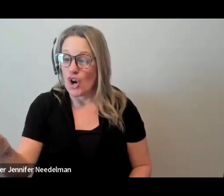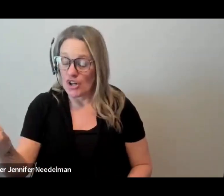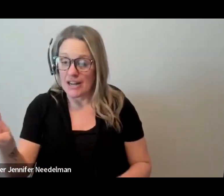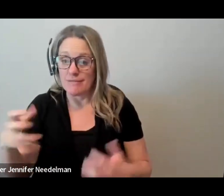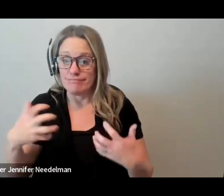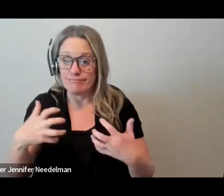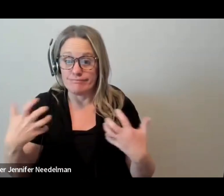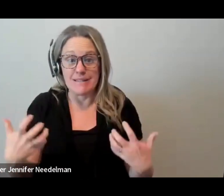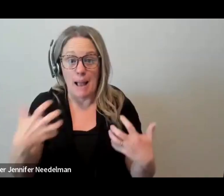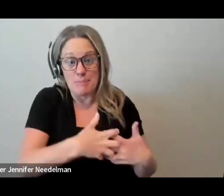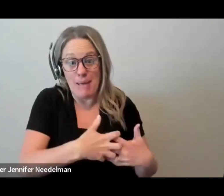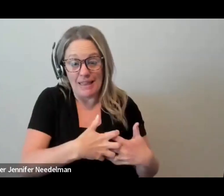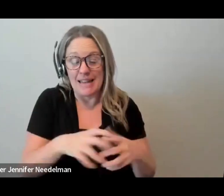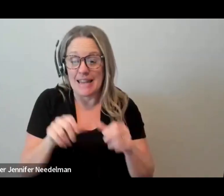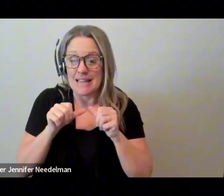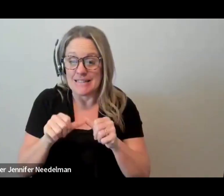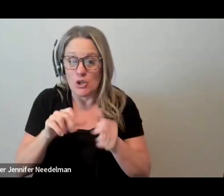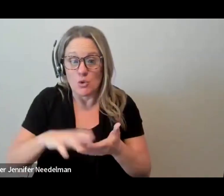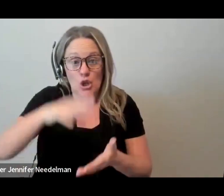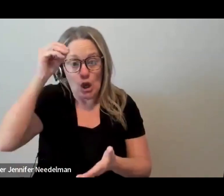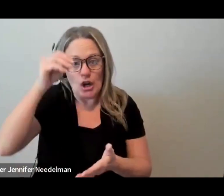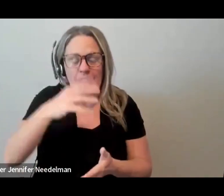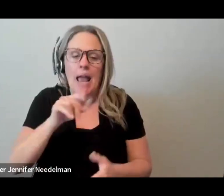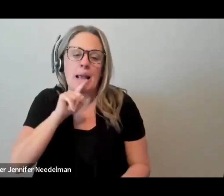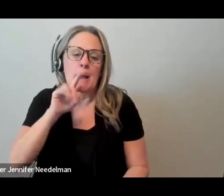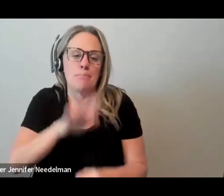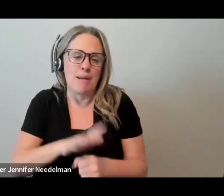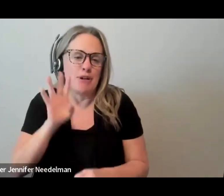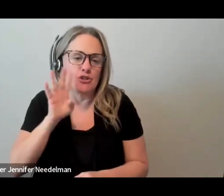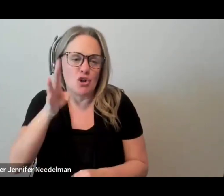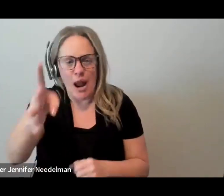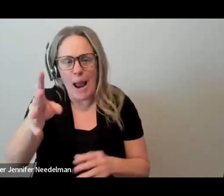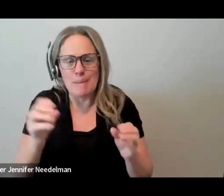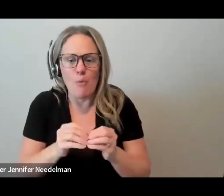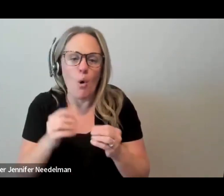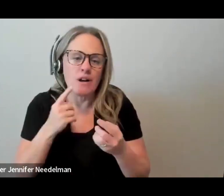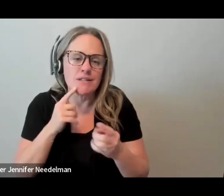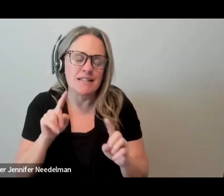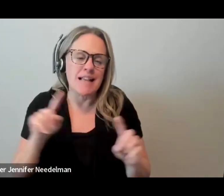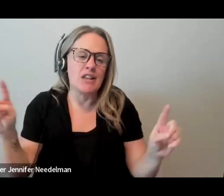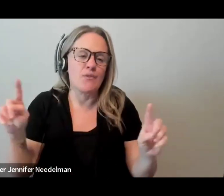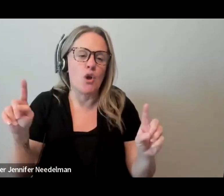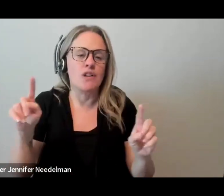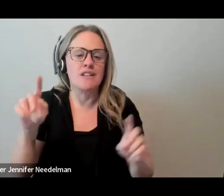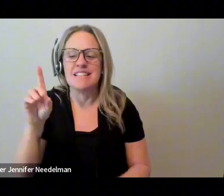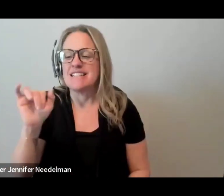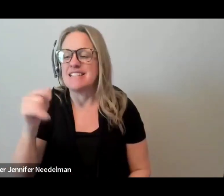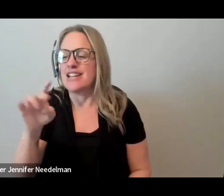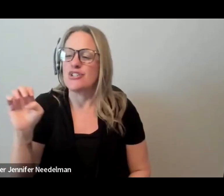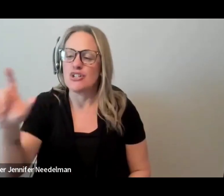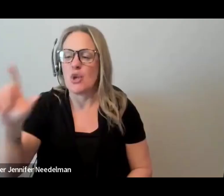continuous learning, and commitment to creating a more accessible digital world. Alright, thank you both for being here.